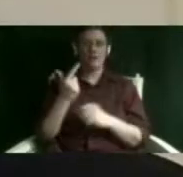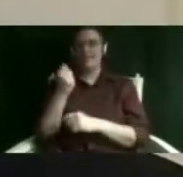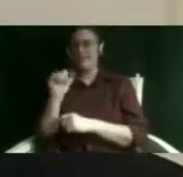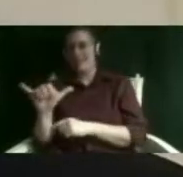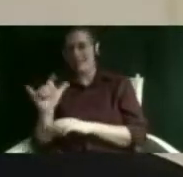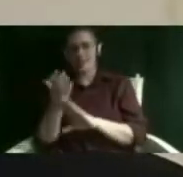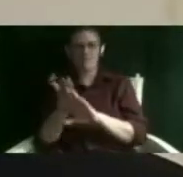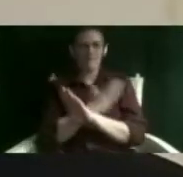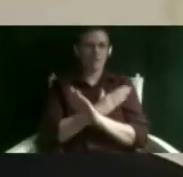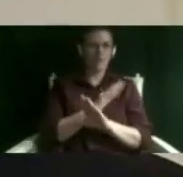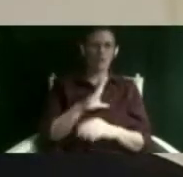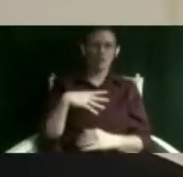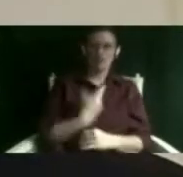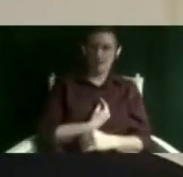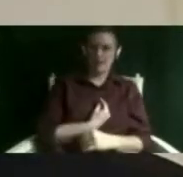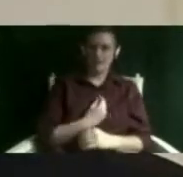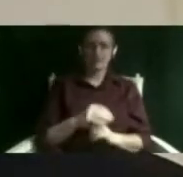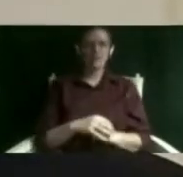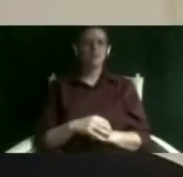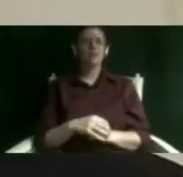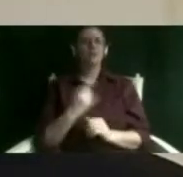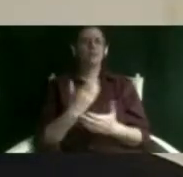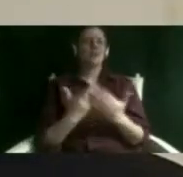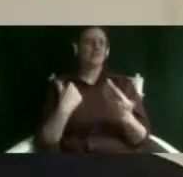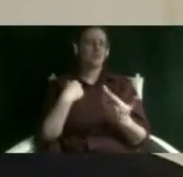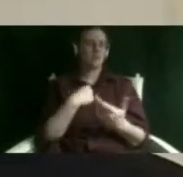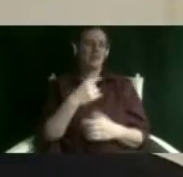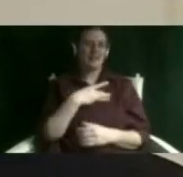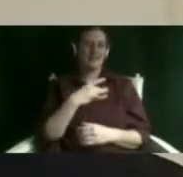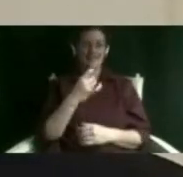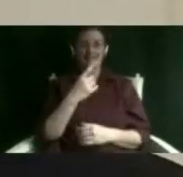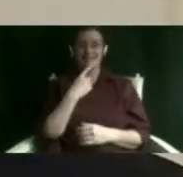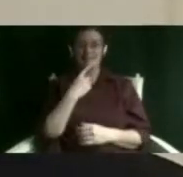they're one of the things that we like to say is if you've heard one person's trans story you've